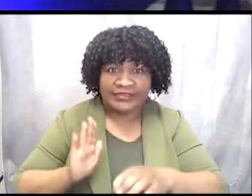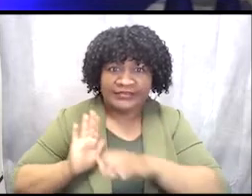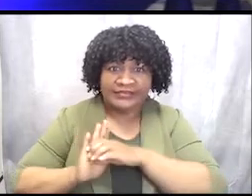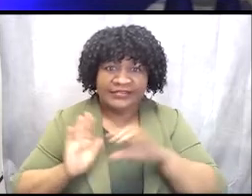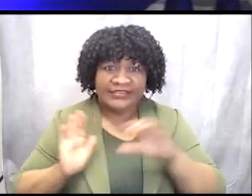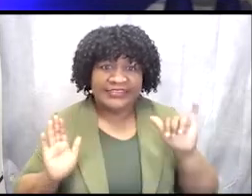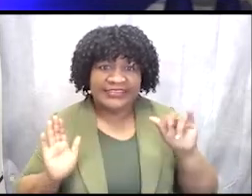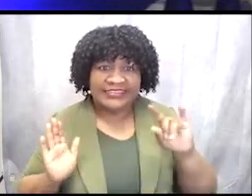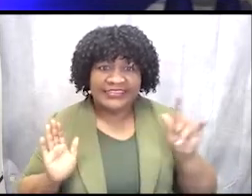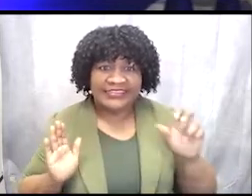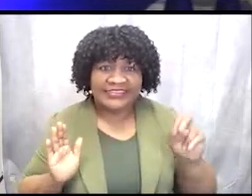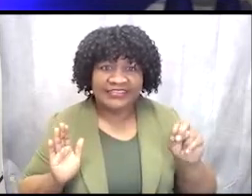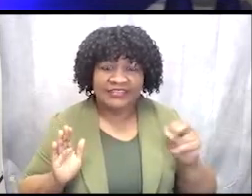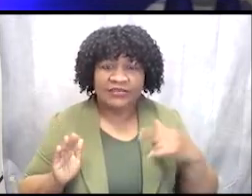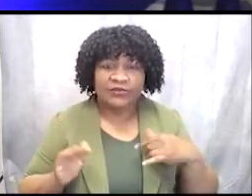And we do a horrible job of doing that.